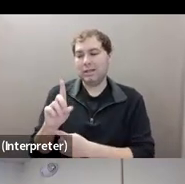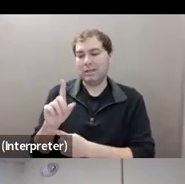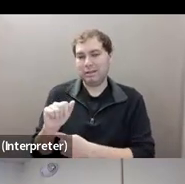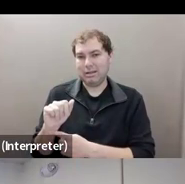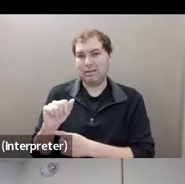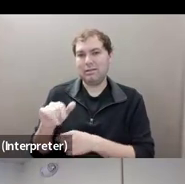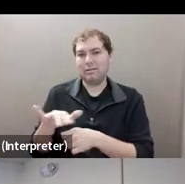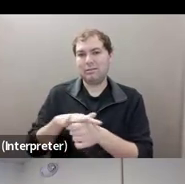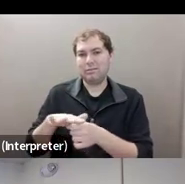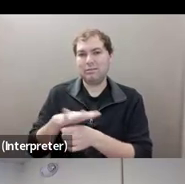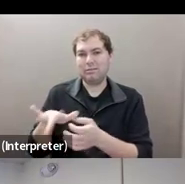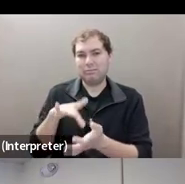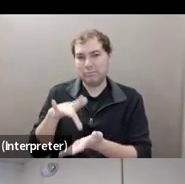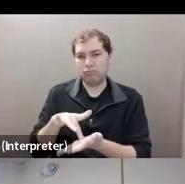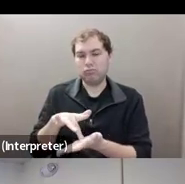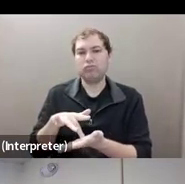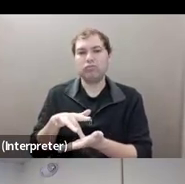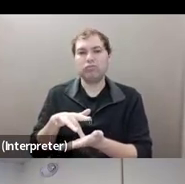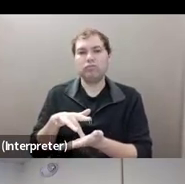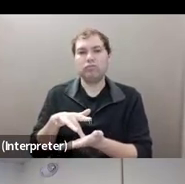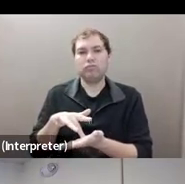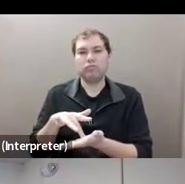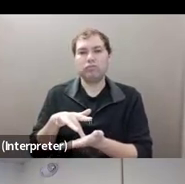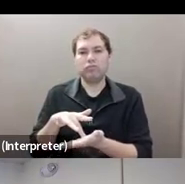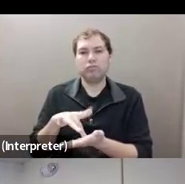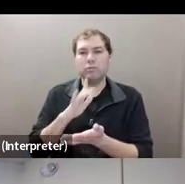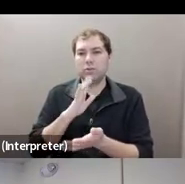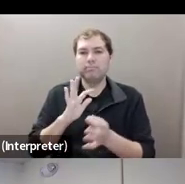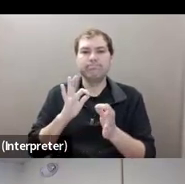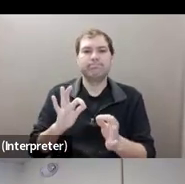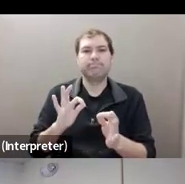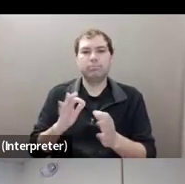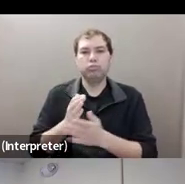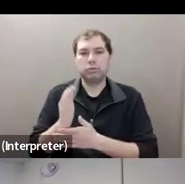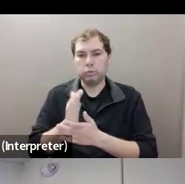17036717673: Information centers that are that are excellent resources, and that are